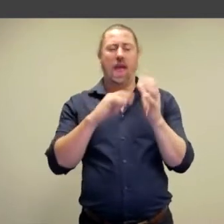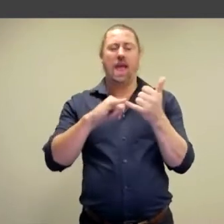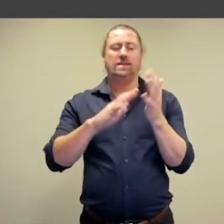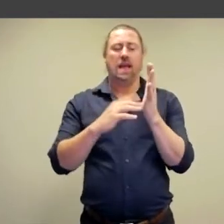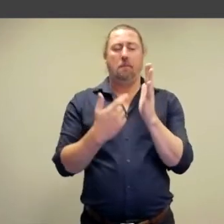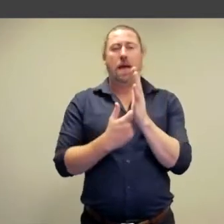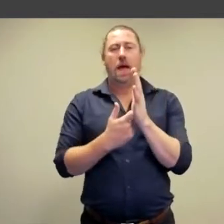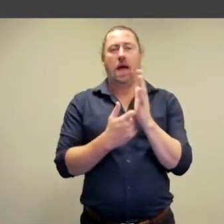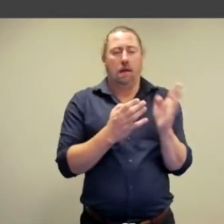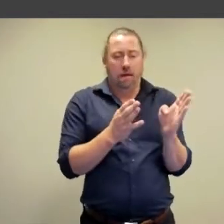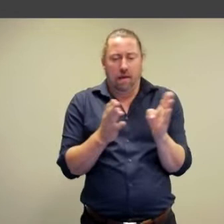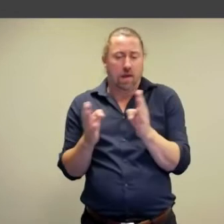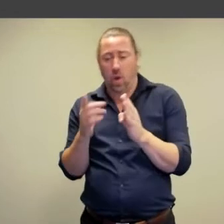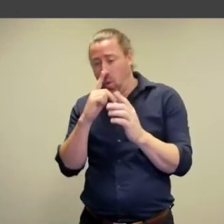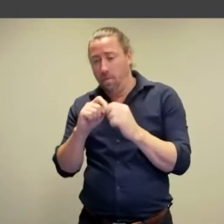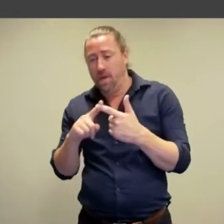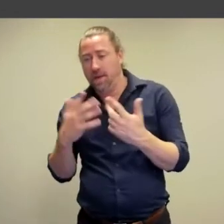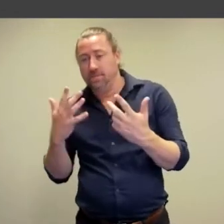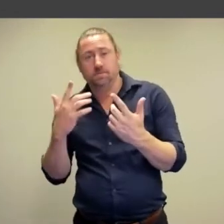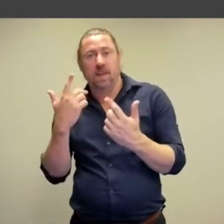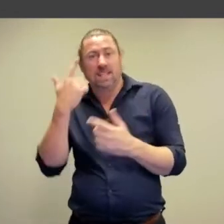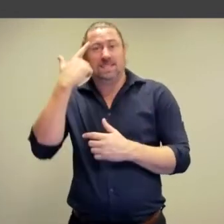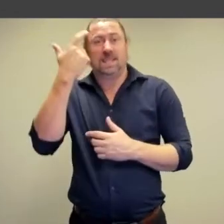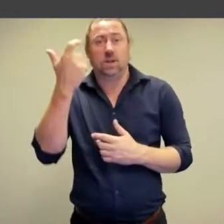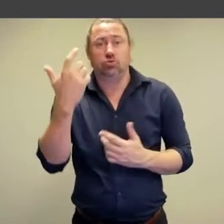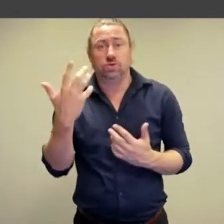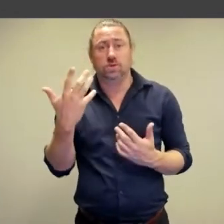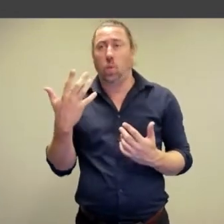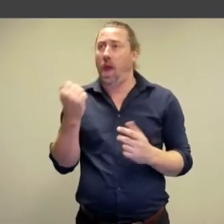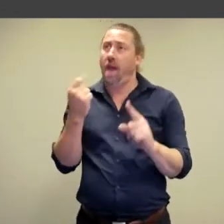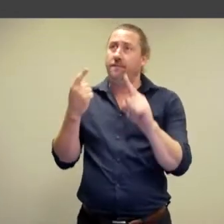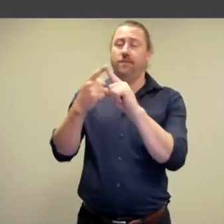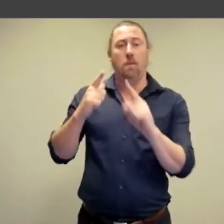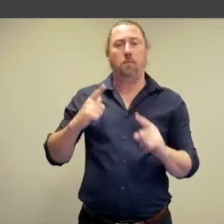something intelligent and purposeful, the